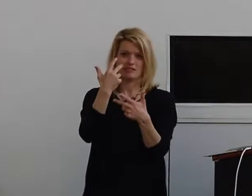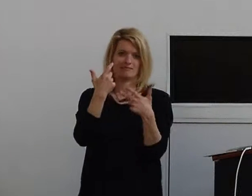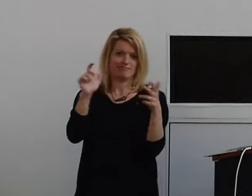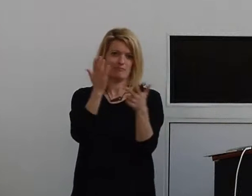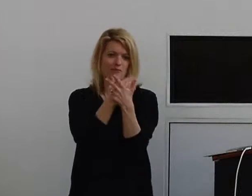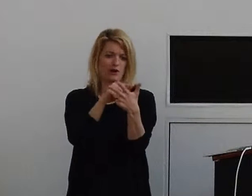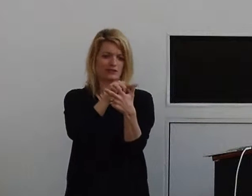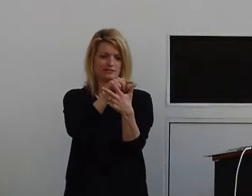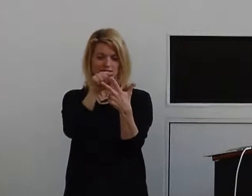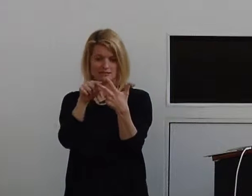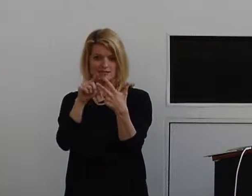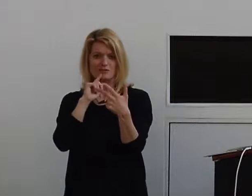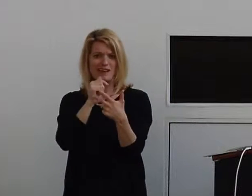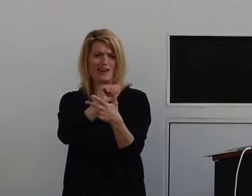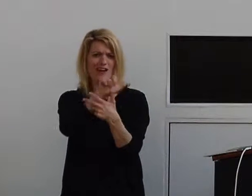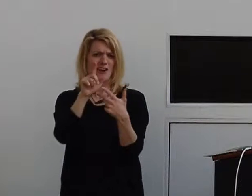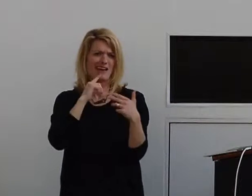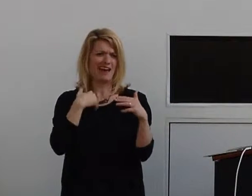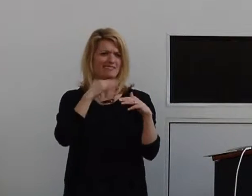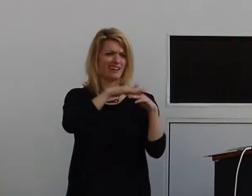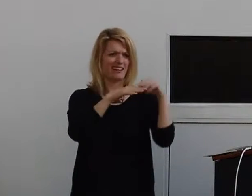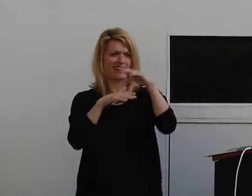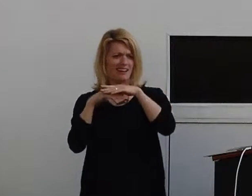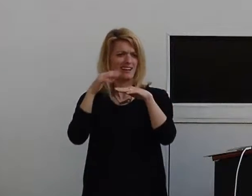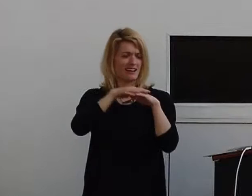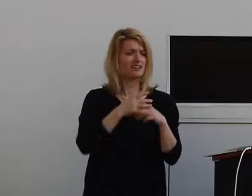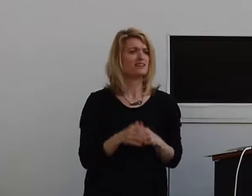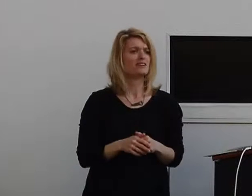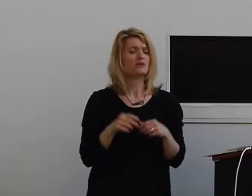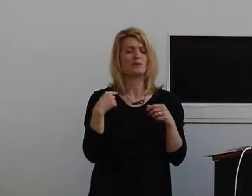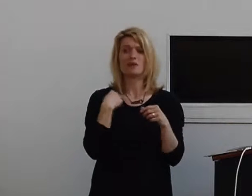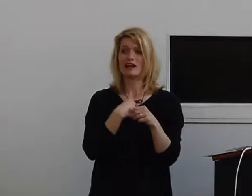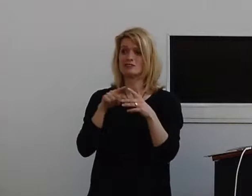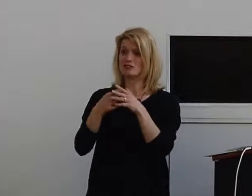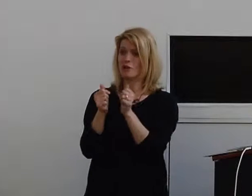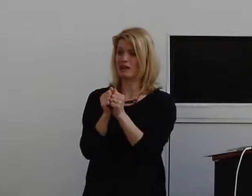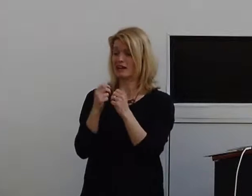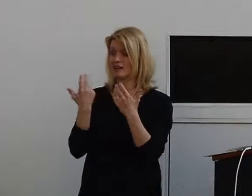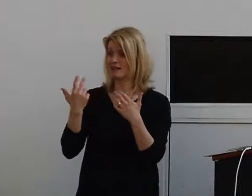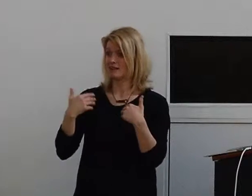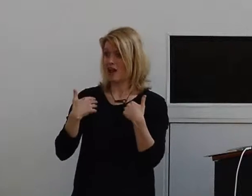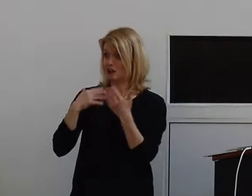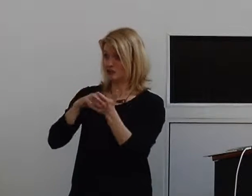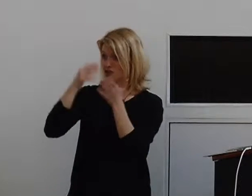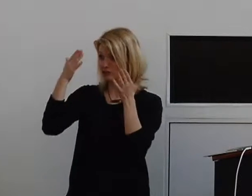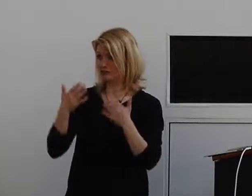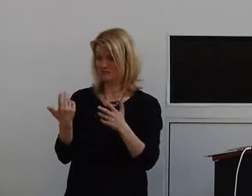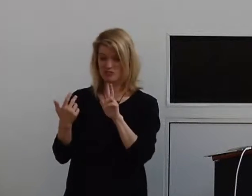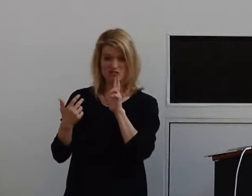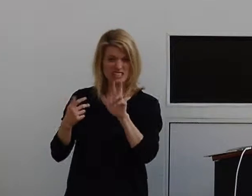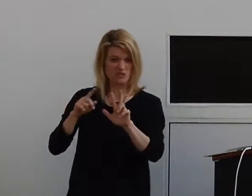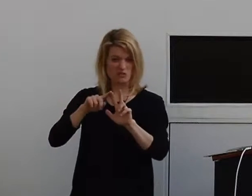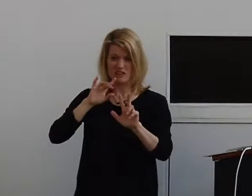and I know my time is short but today I'm going to address three highlights, which overlap one another.